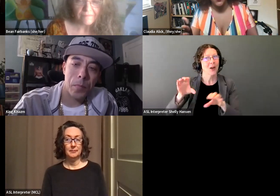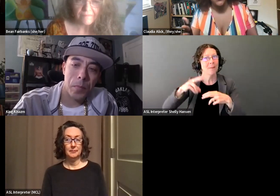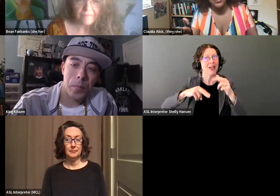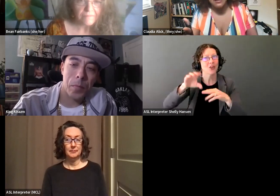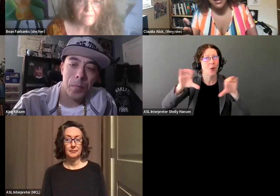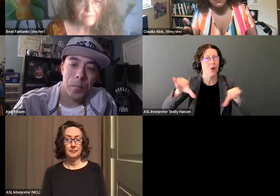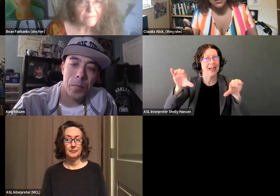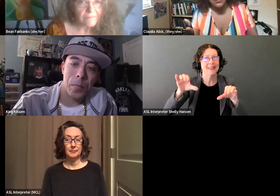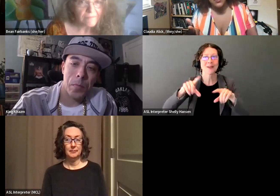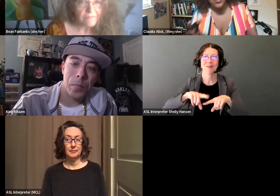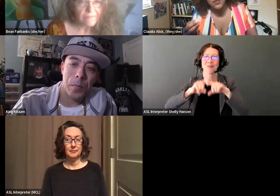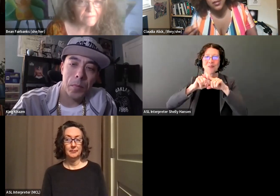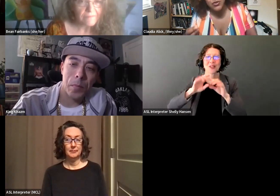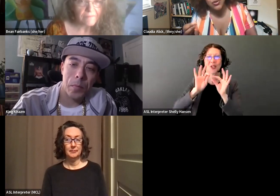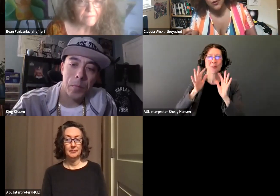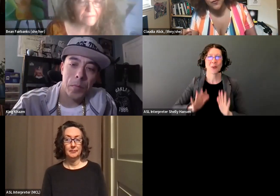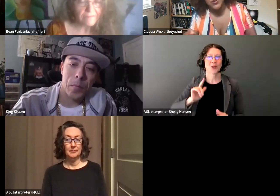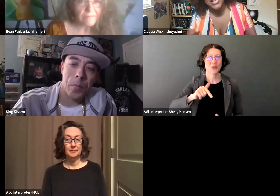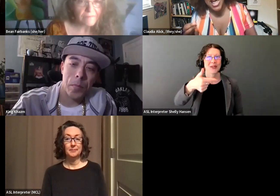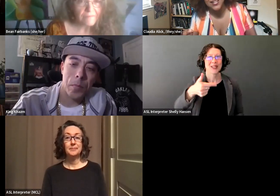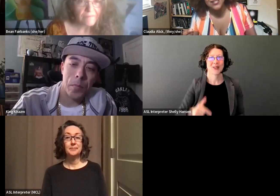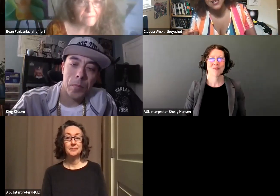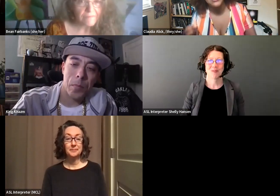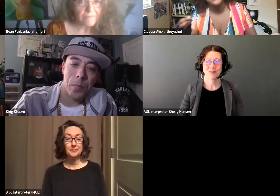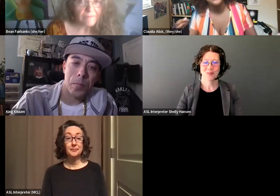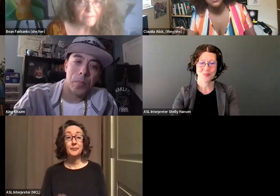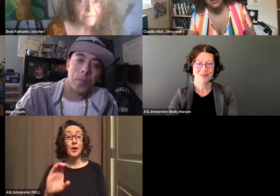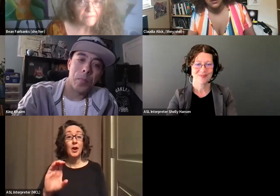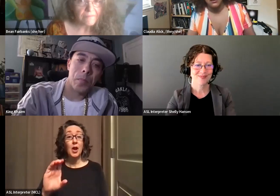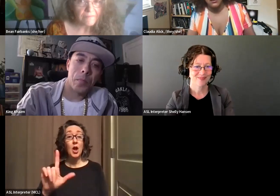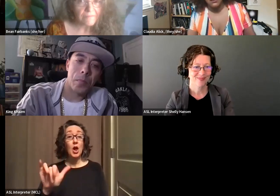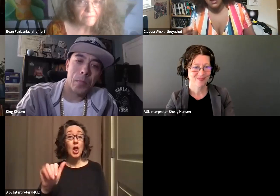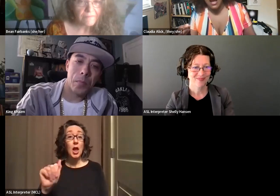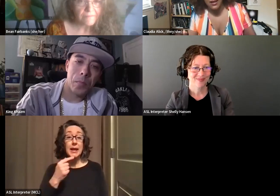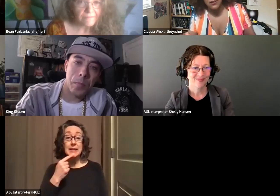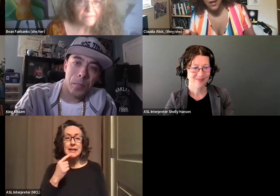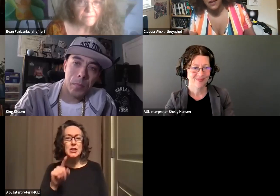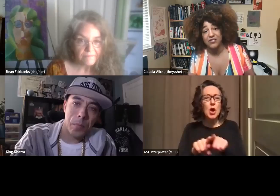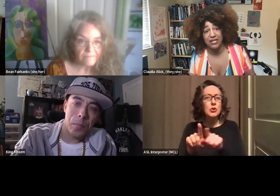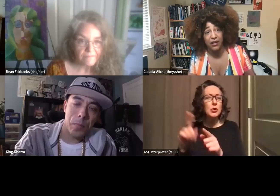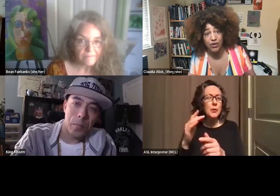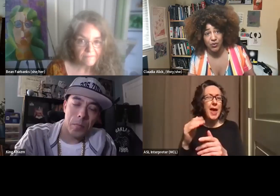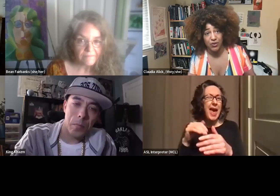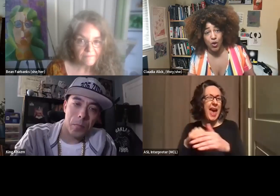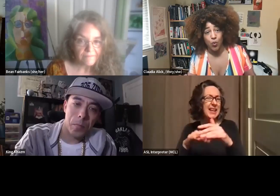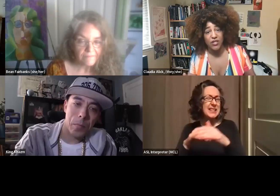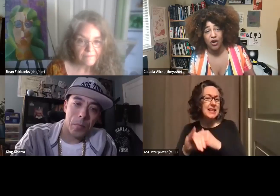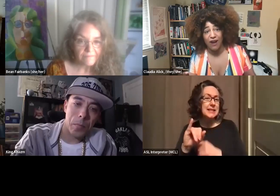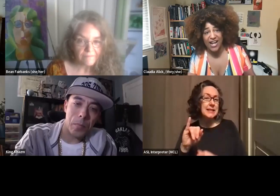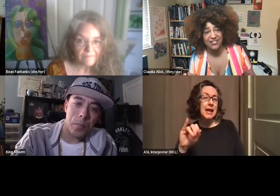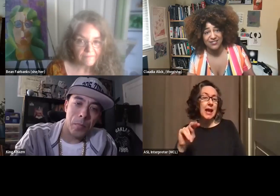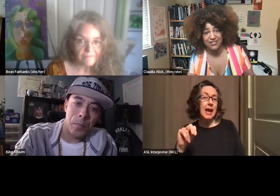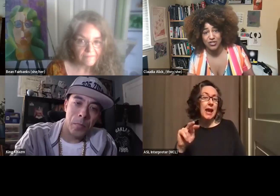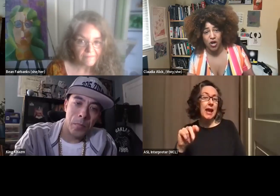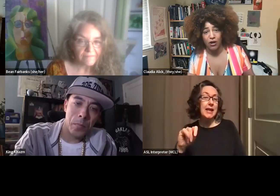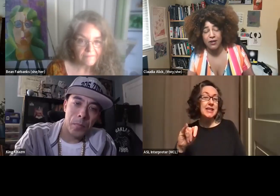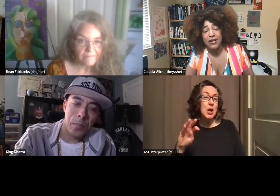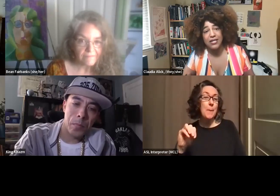One of the things is accessibility is the act of having to tell you our access needs,